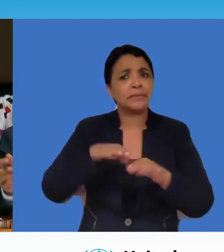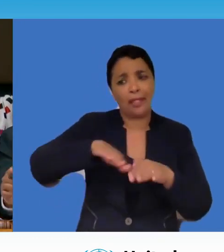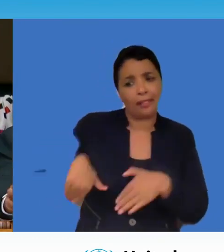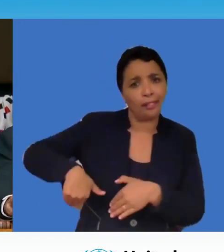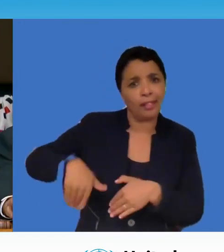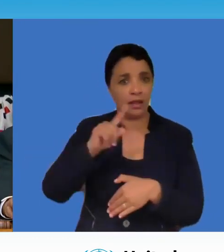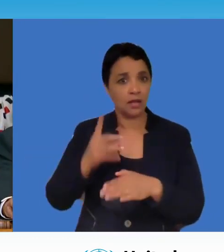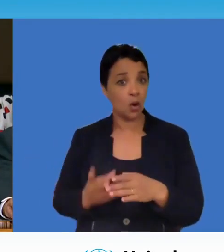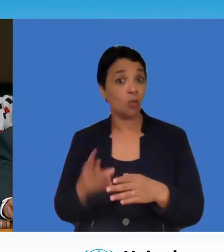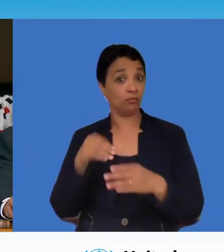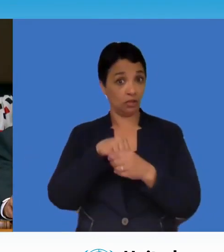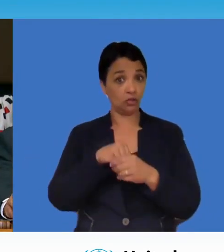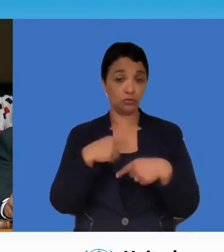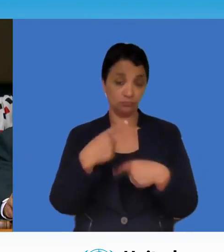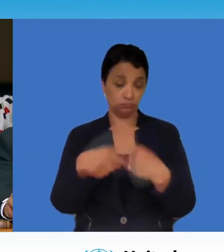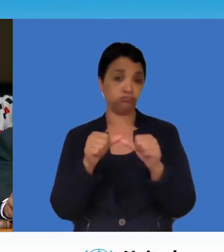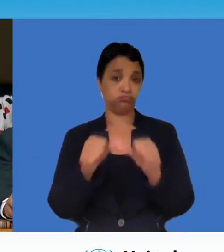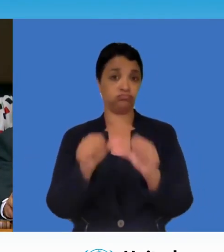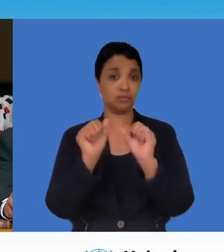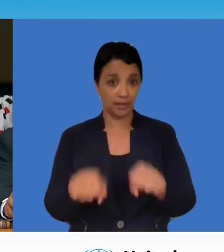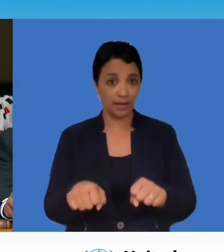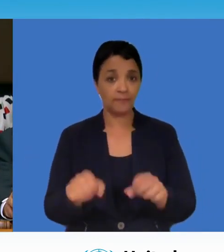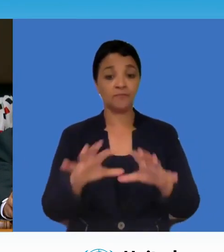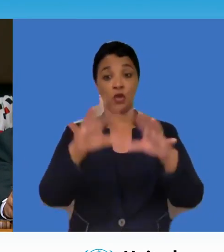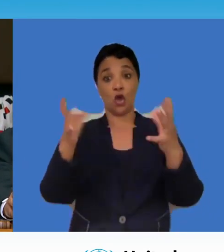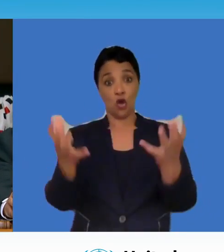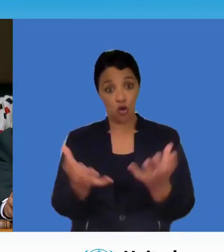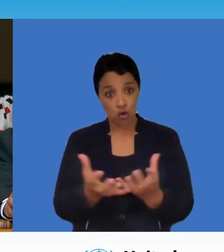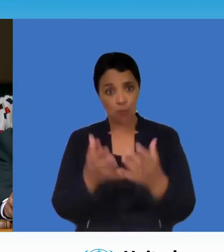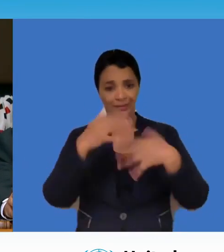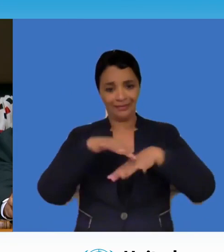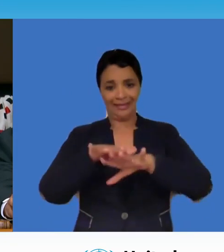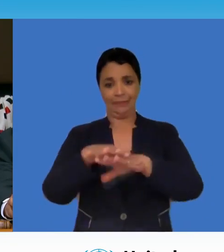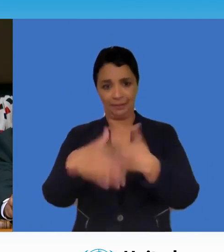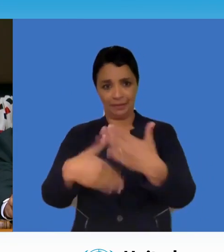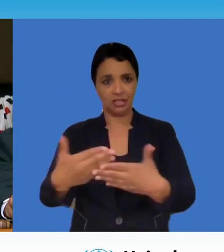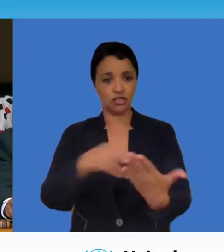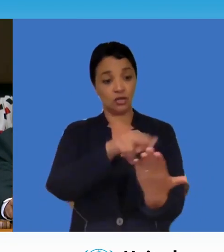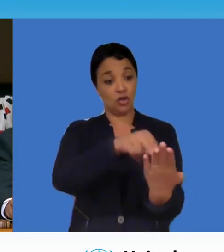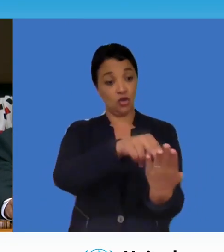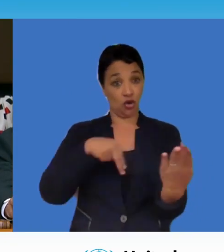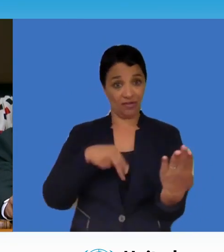are left behind and to continue to advance the global implementation of the convention on the